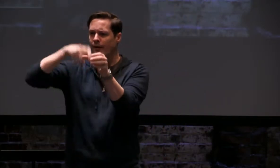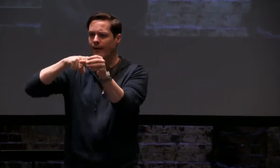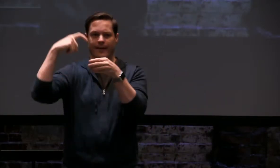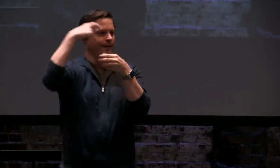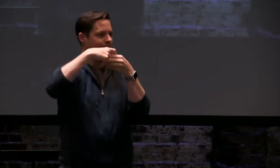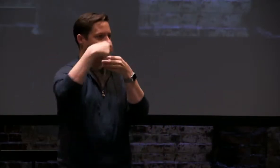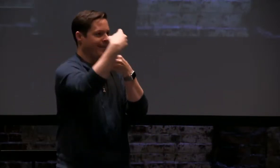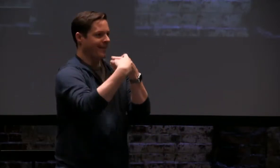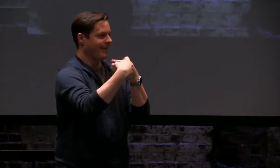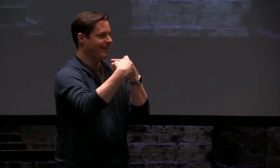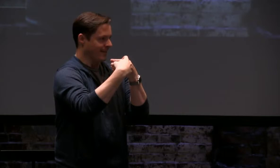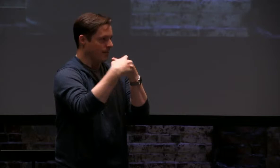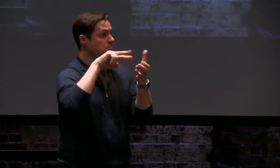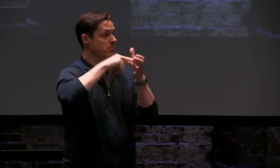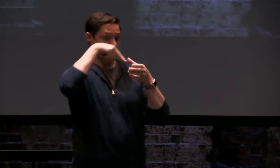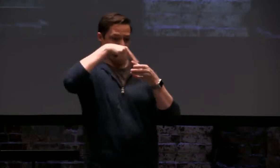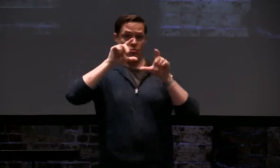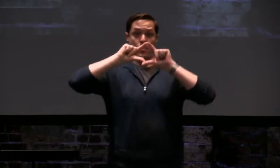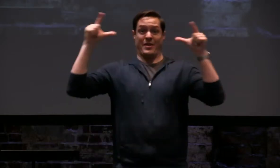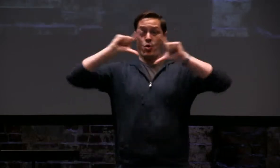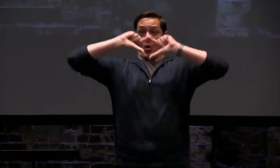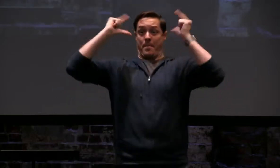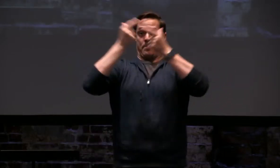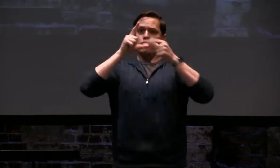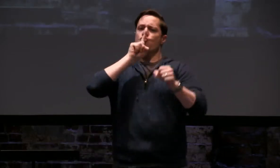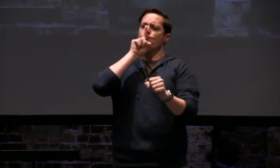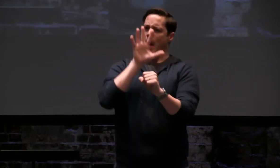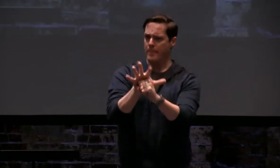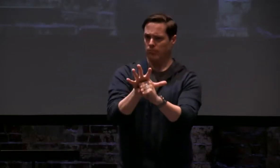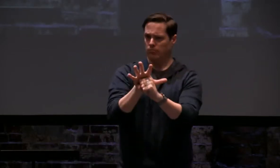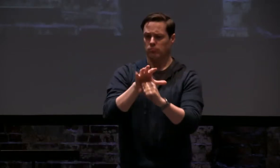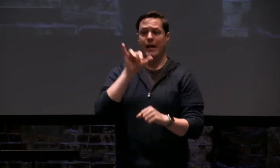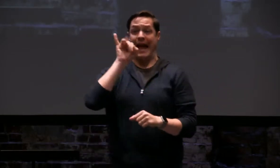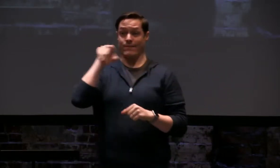If there was an affiliate organization designed or set up